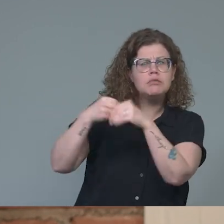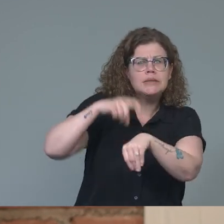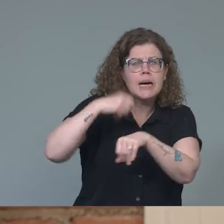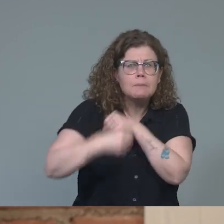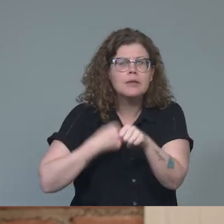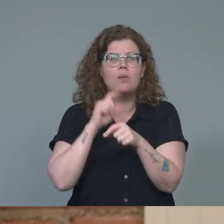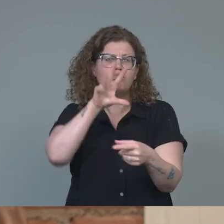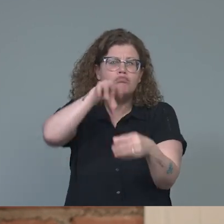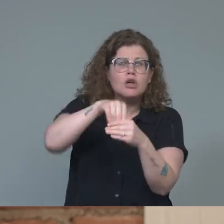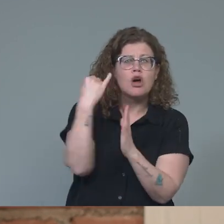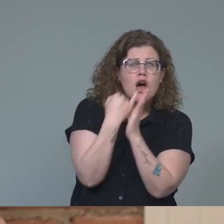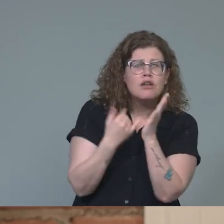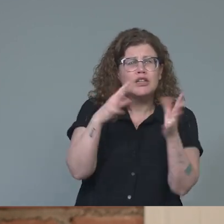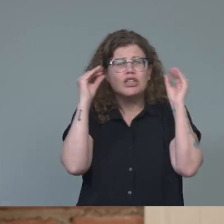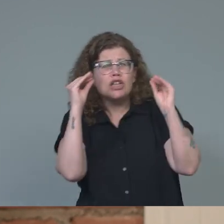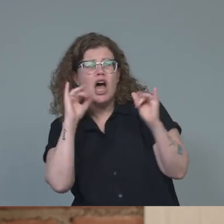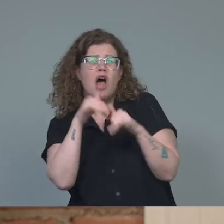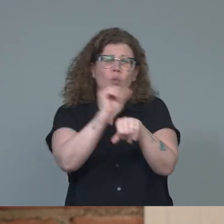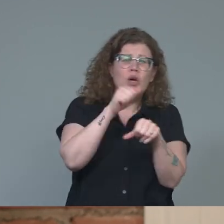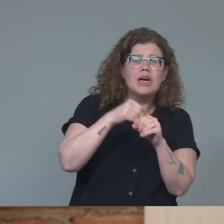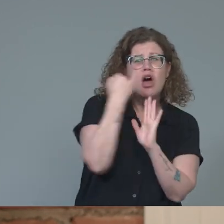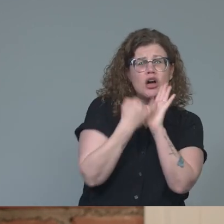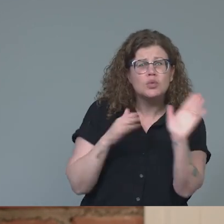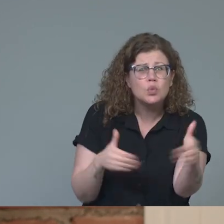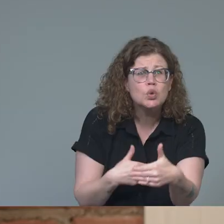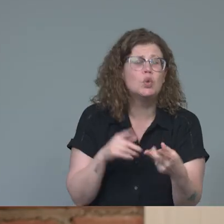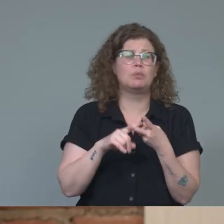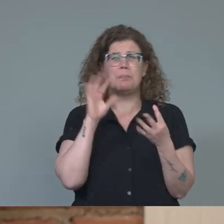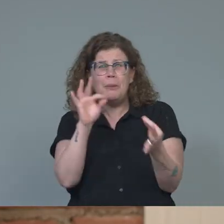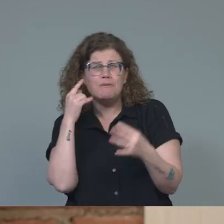and to really refine your own voice. And so, integrating community into your art